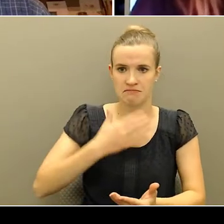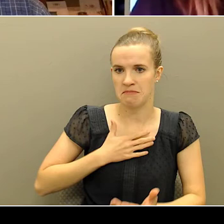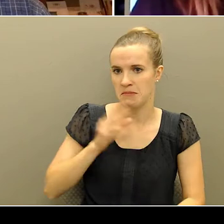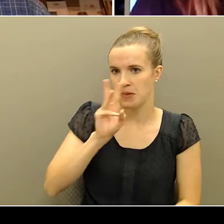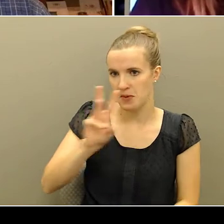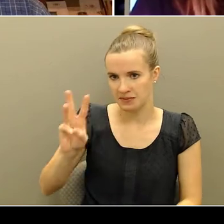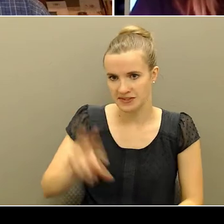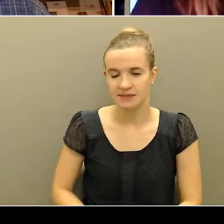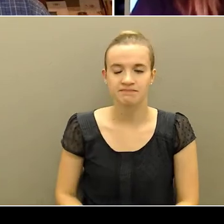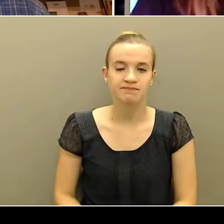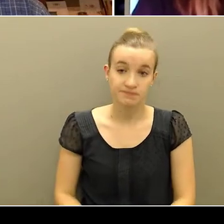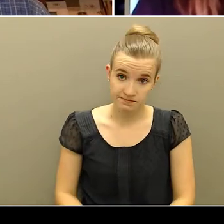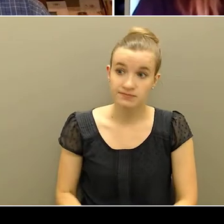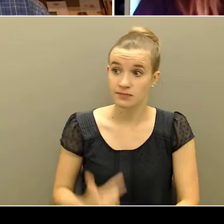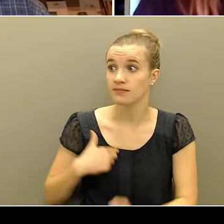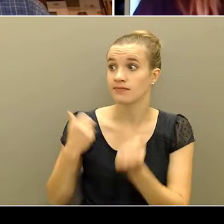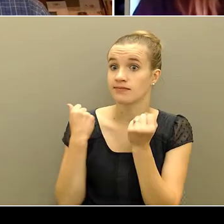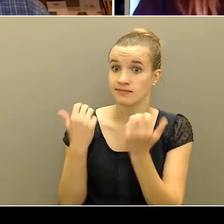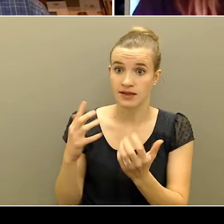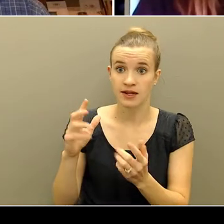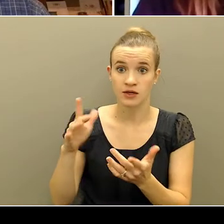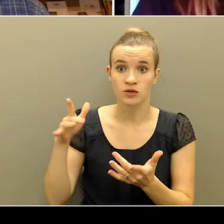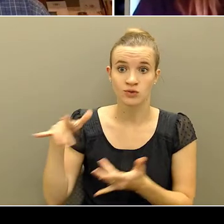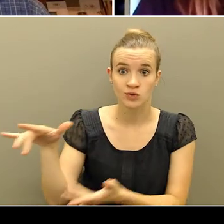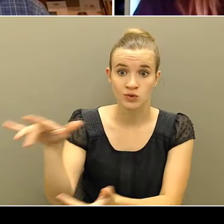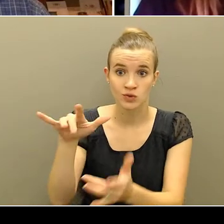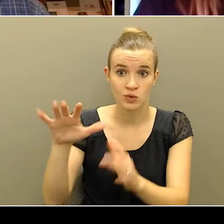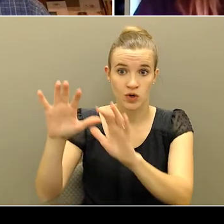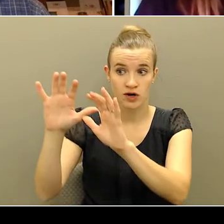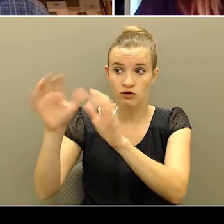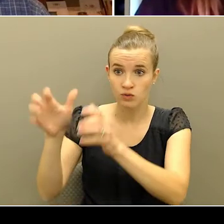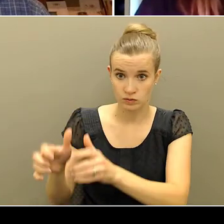a lot of tour groups on the site and then there's also a lot of products as